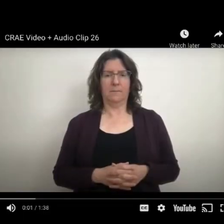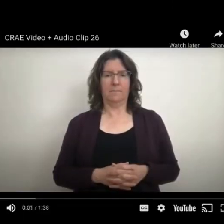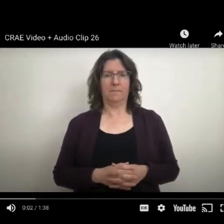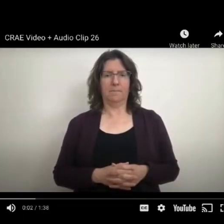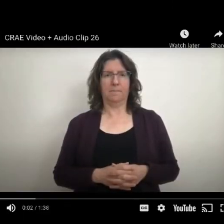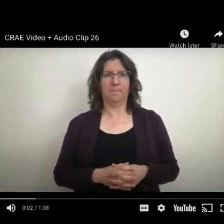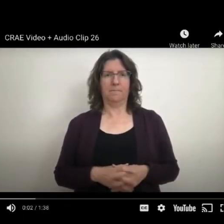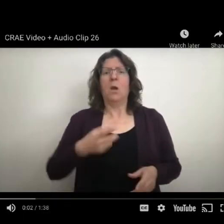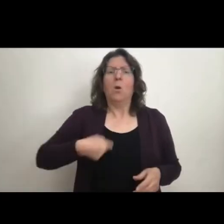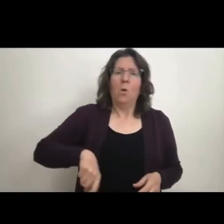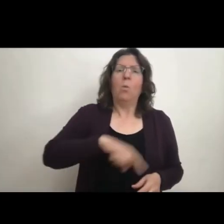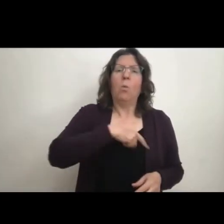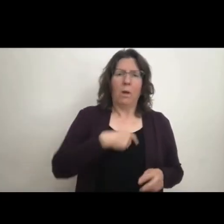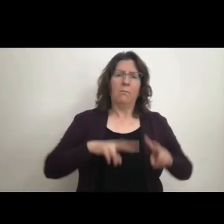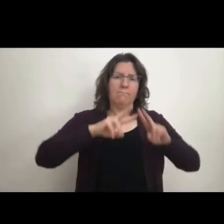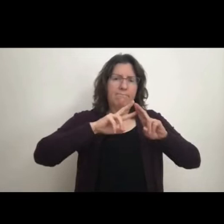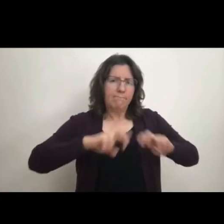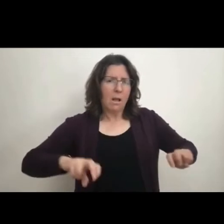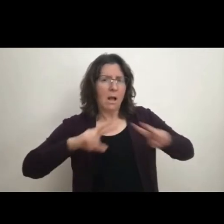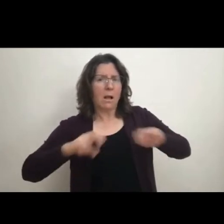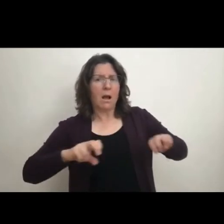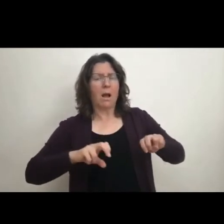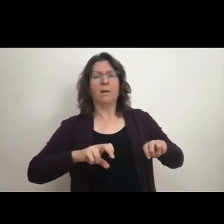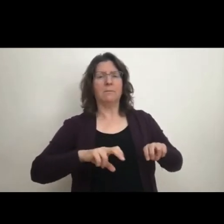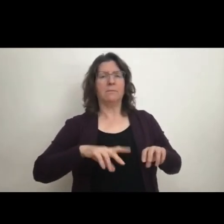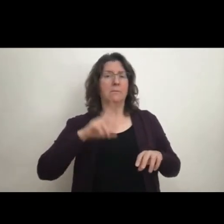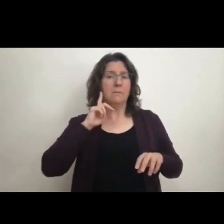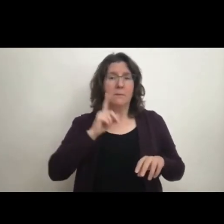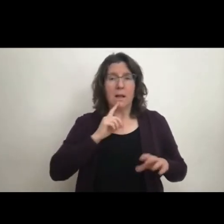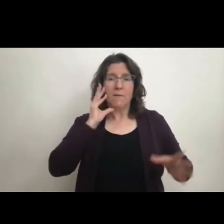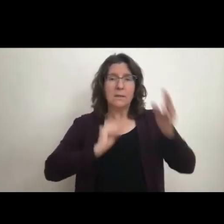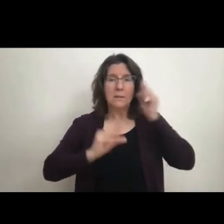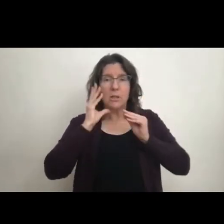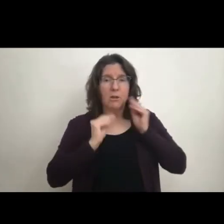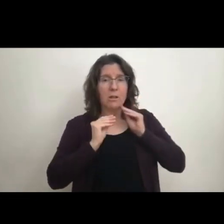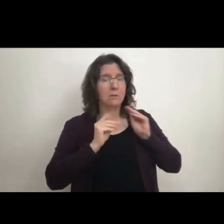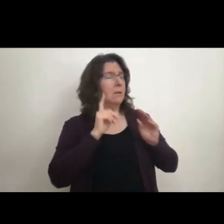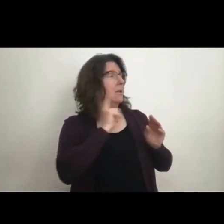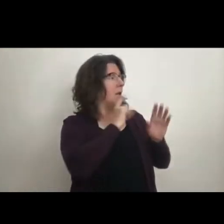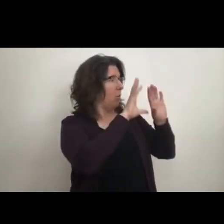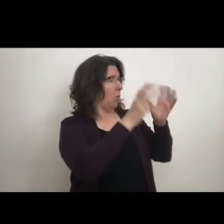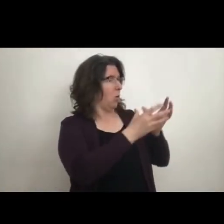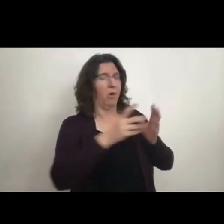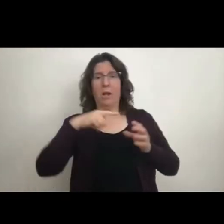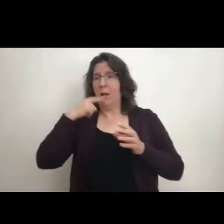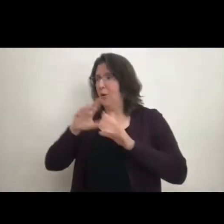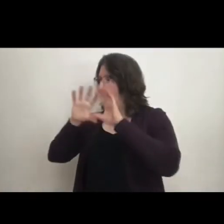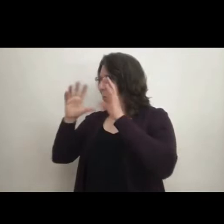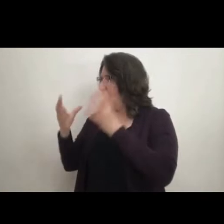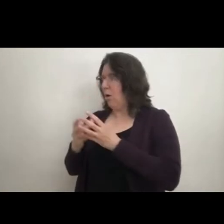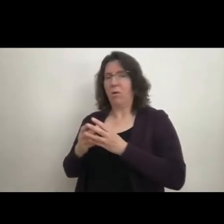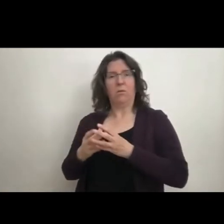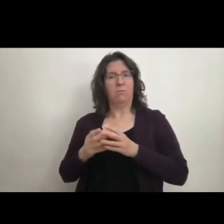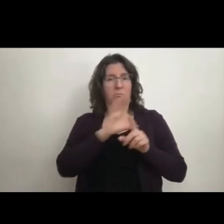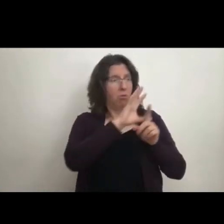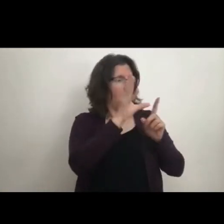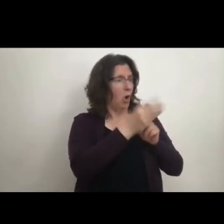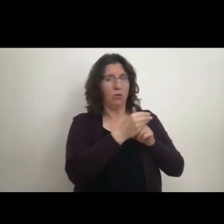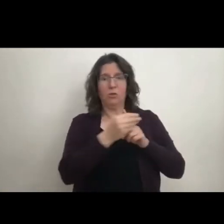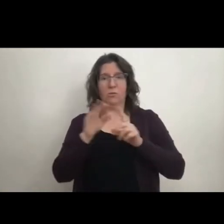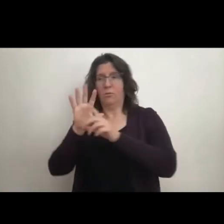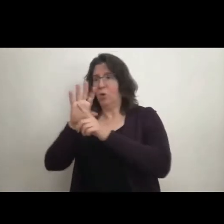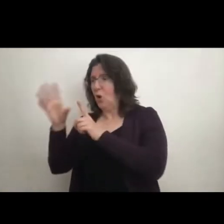We spent a lot of time comparing and contrasting the deaf experience in the deaf world and the hearing world.